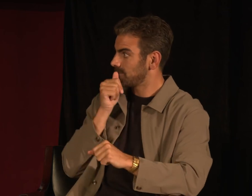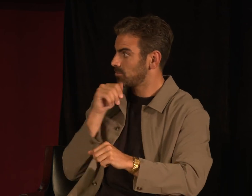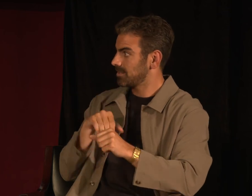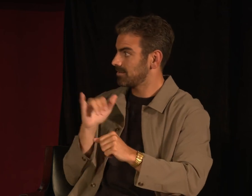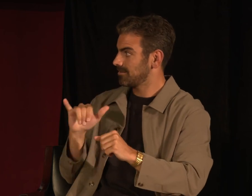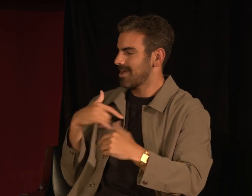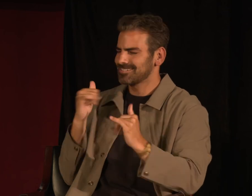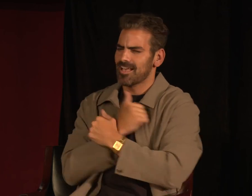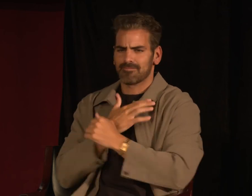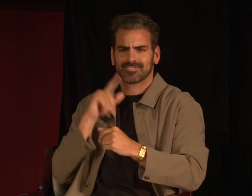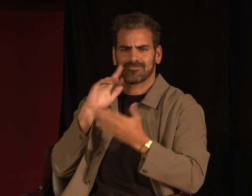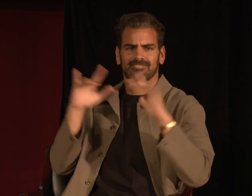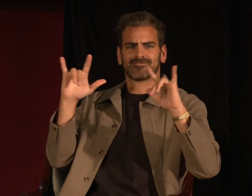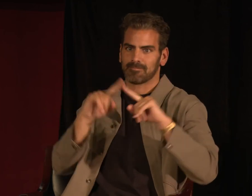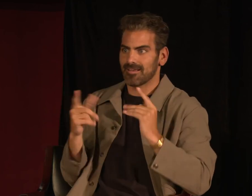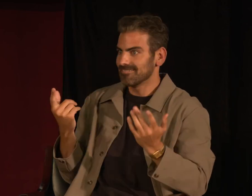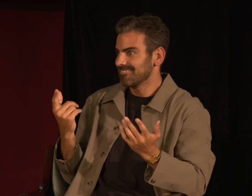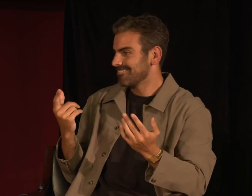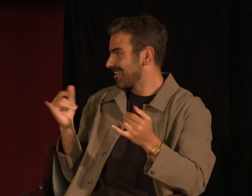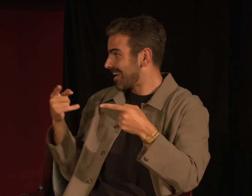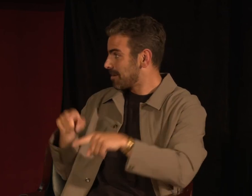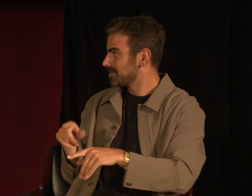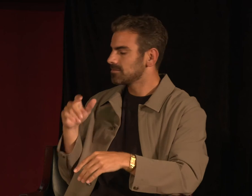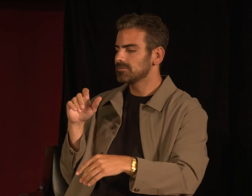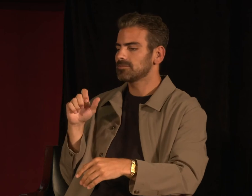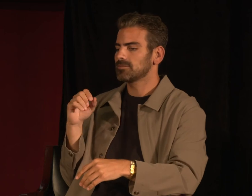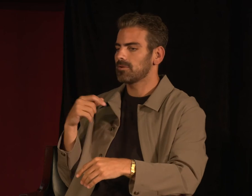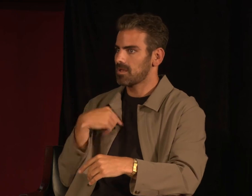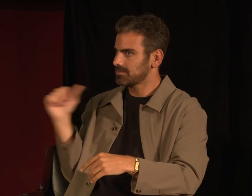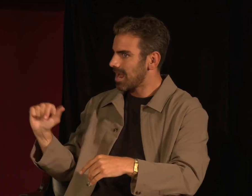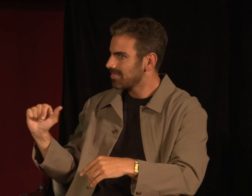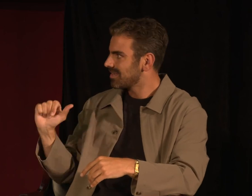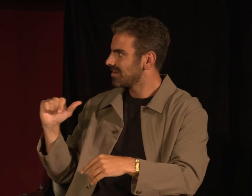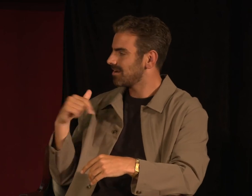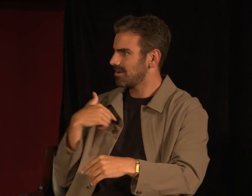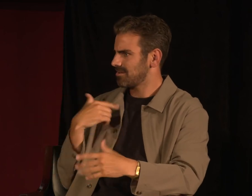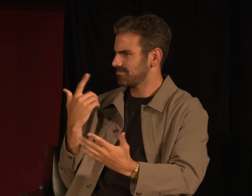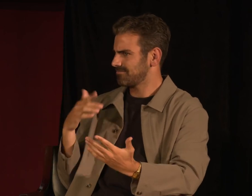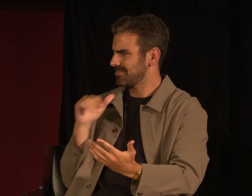Many of us, honestly, and don't get me wrong, I mean, I love my Deafness, right? But it happens. It happens in any community, right?